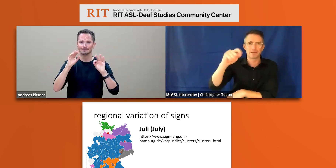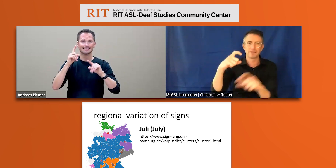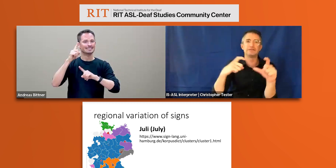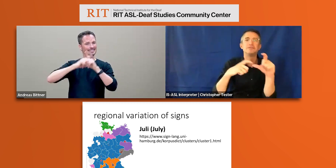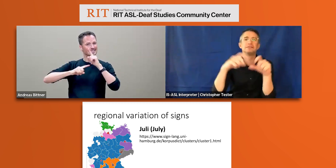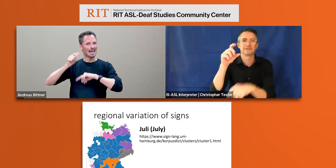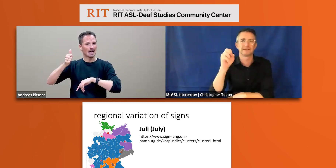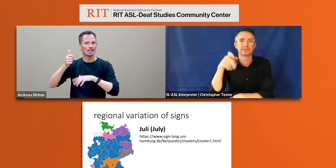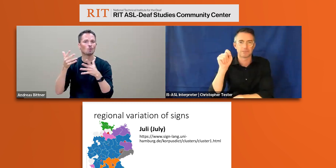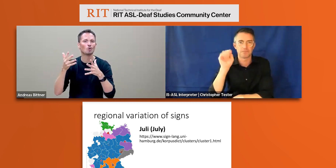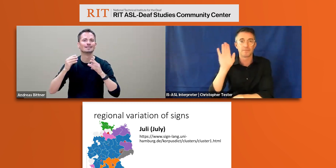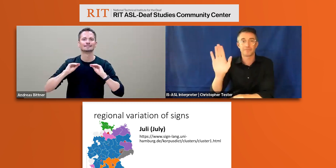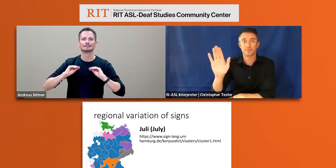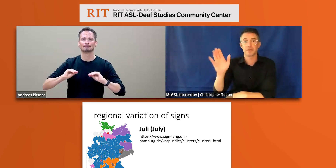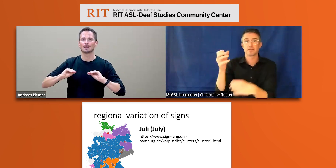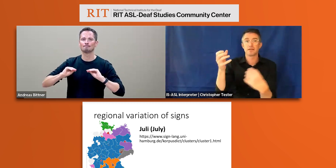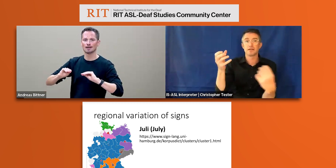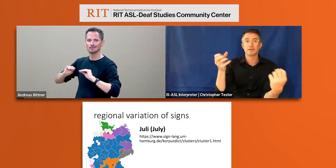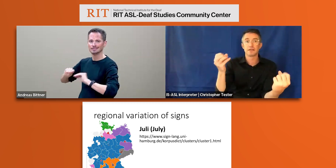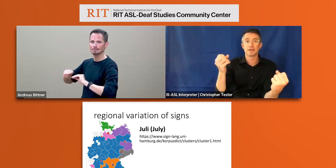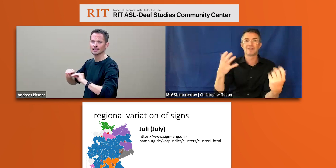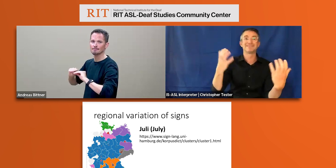September, the month of September.